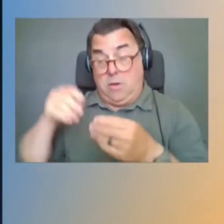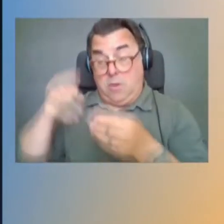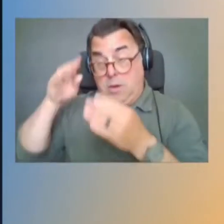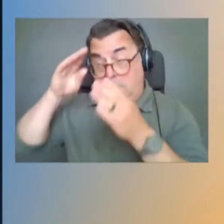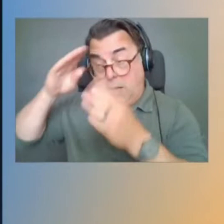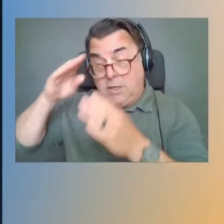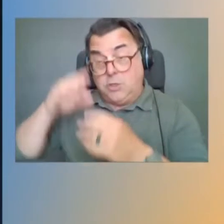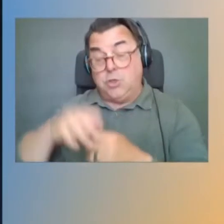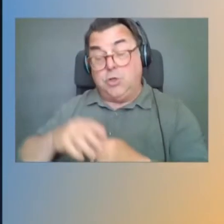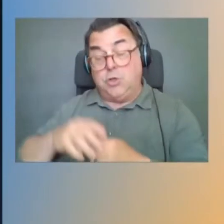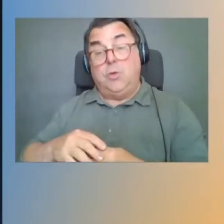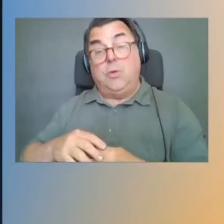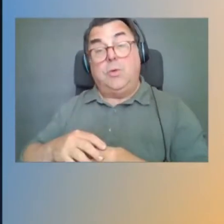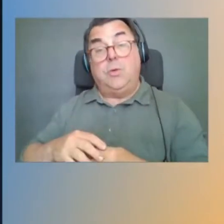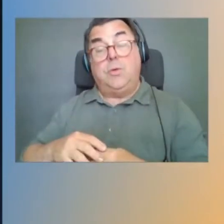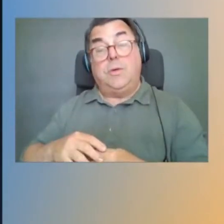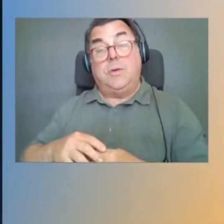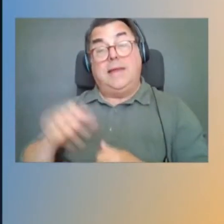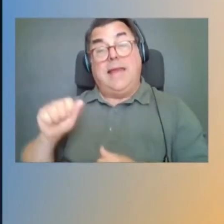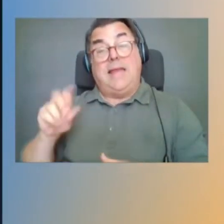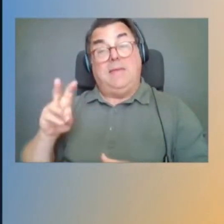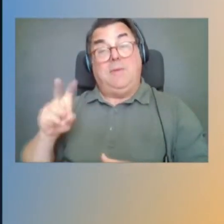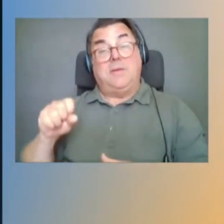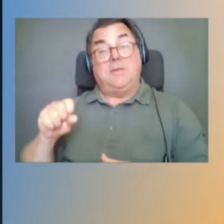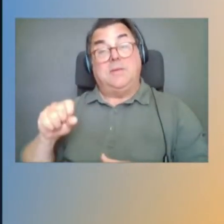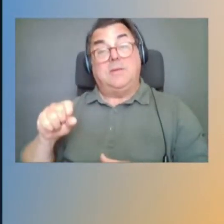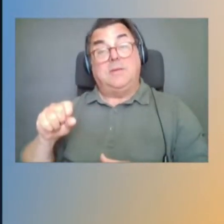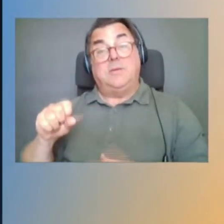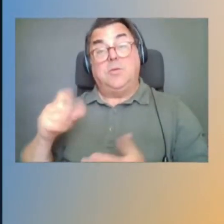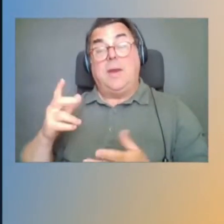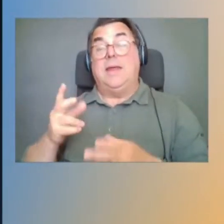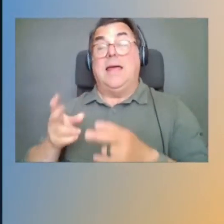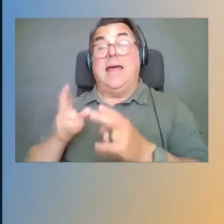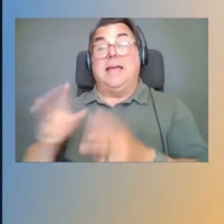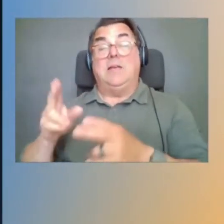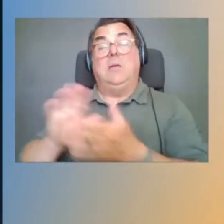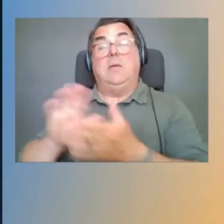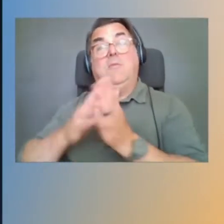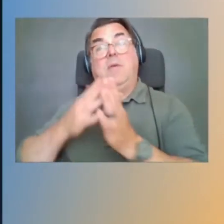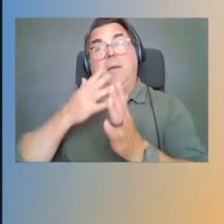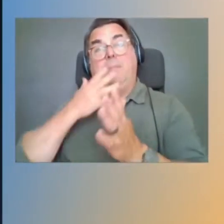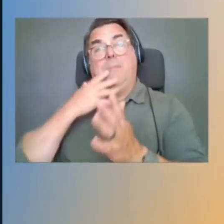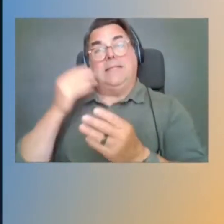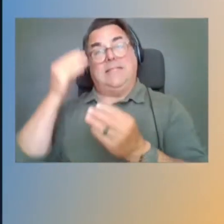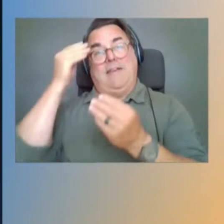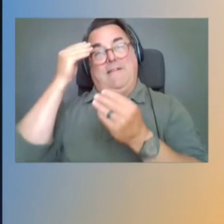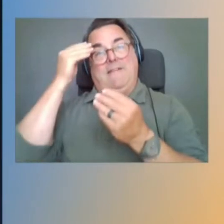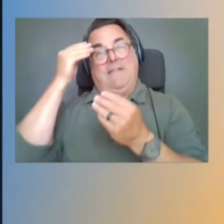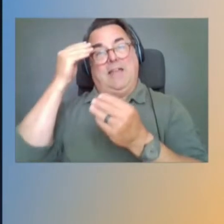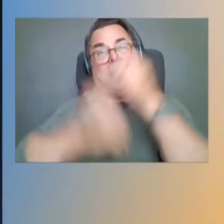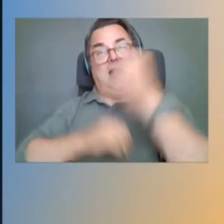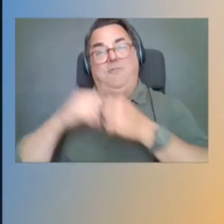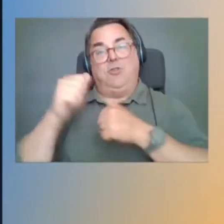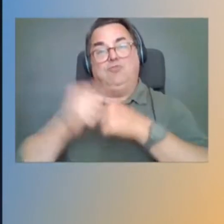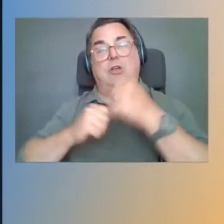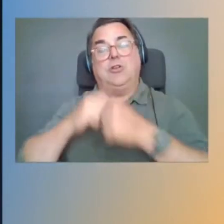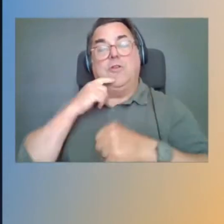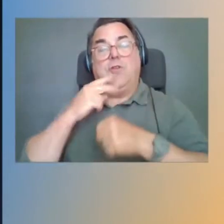on here at AWS is to accelerate and provide best in class infrastructure for customers running machine learning workloads.